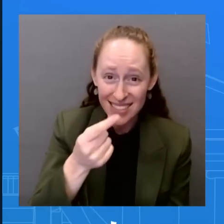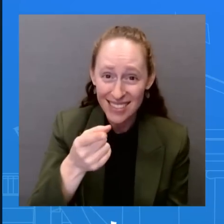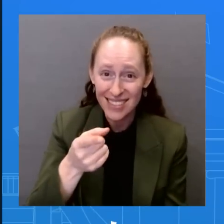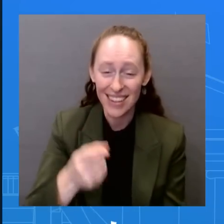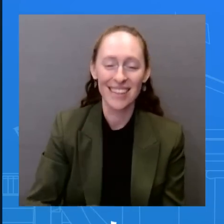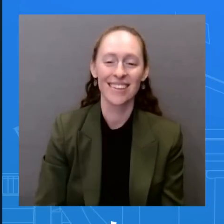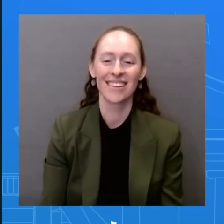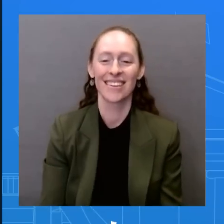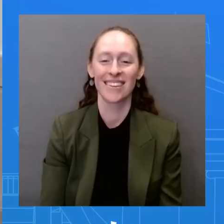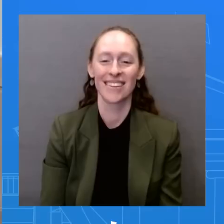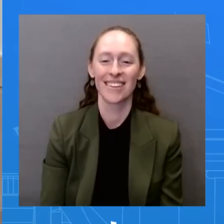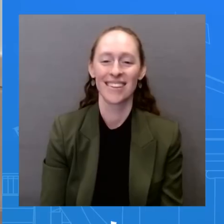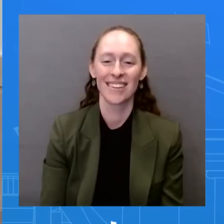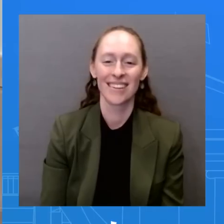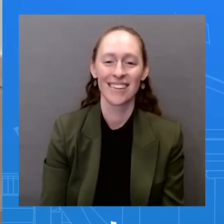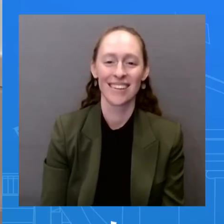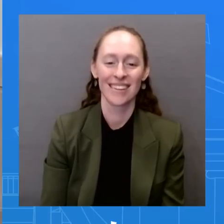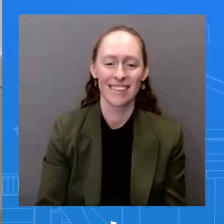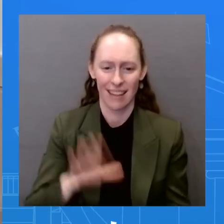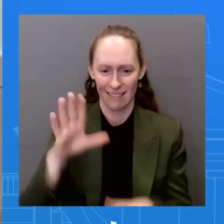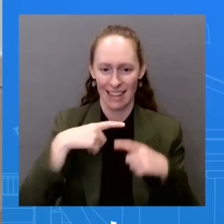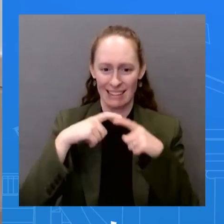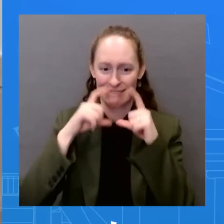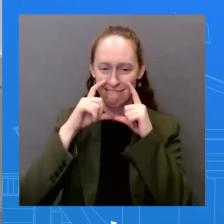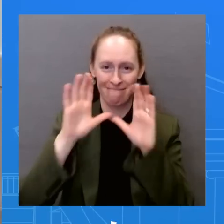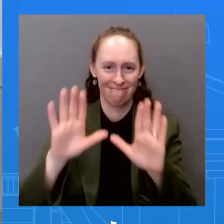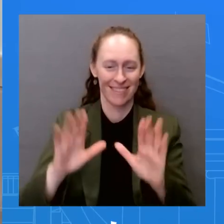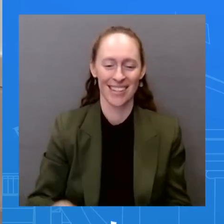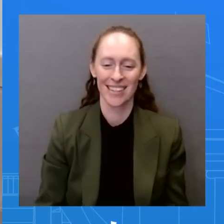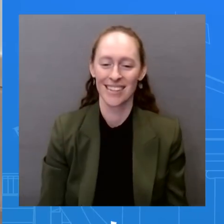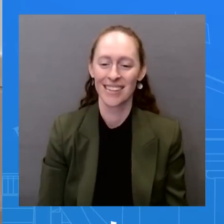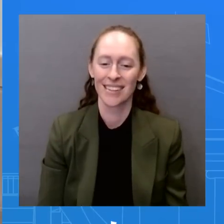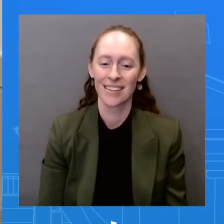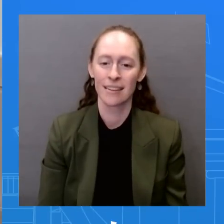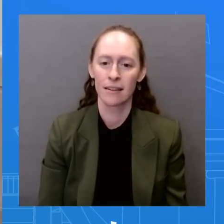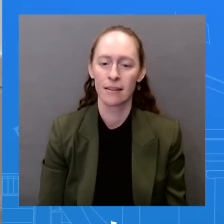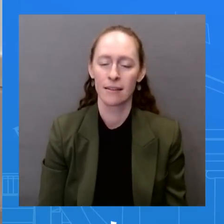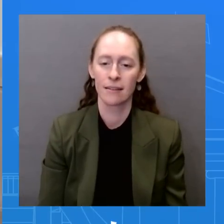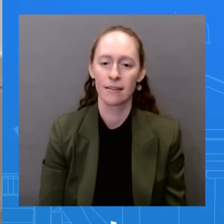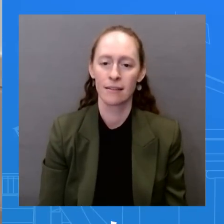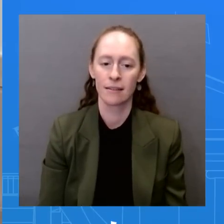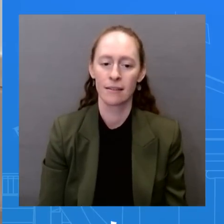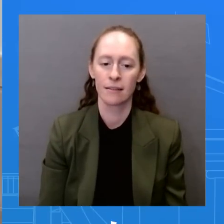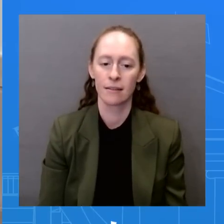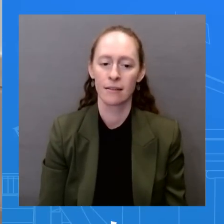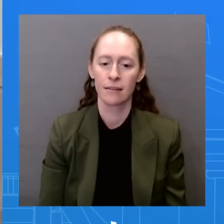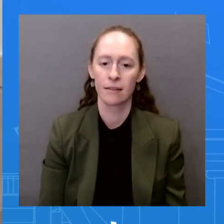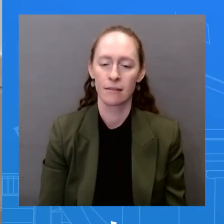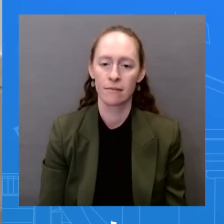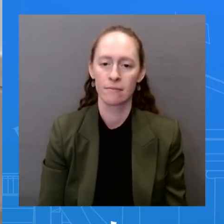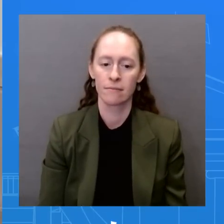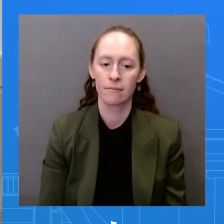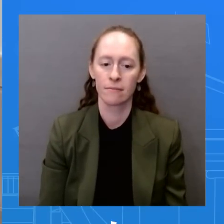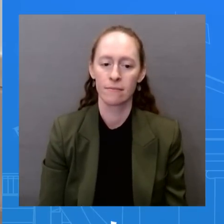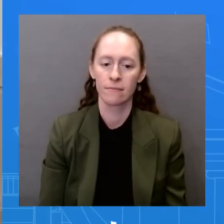Quickly, the Washington Post reported that files seized at Mar-a-Lago include material on a foreign nation's nuclear capabilities.